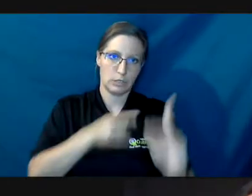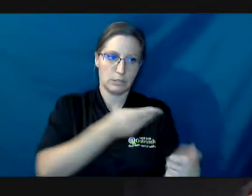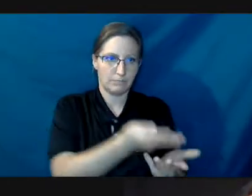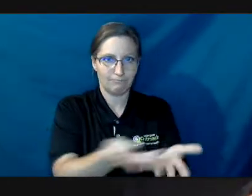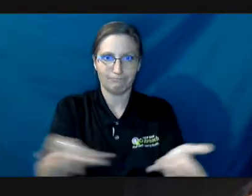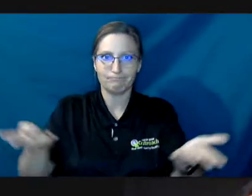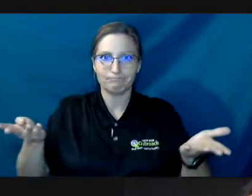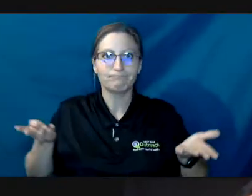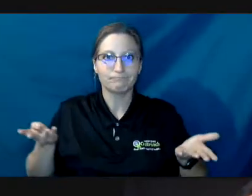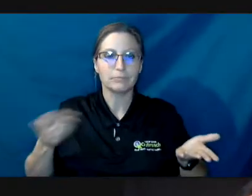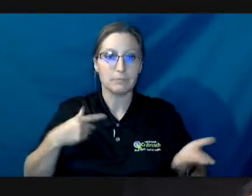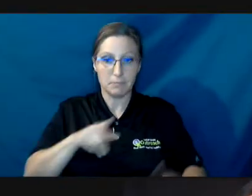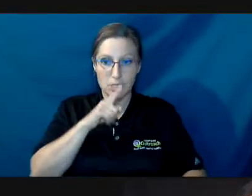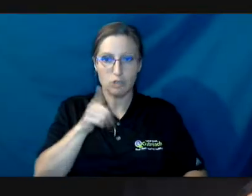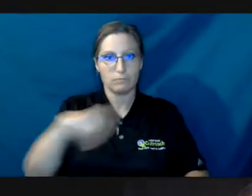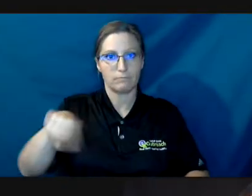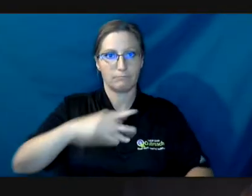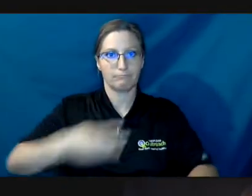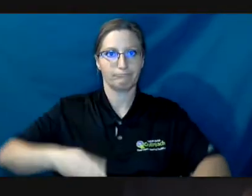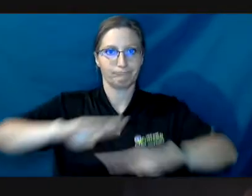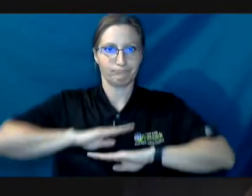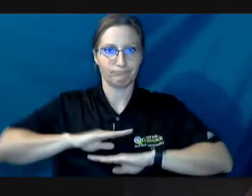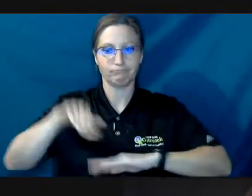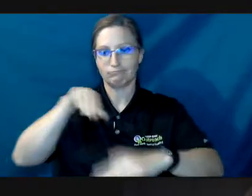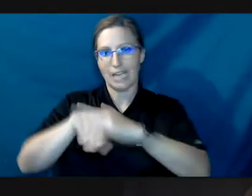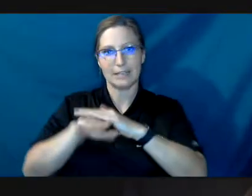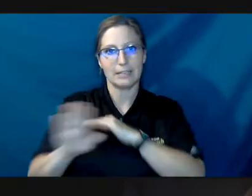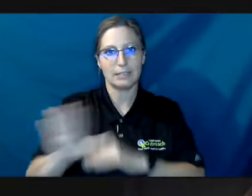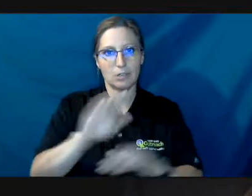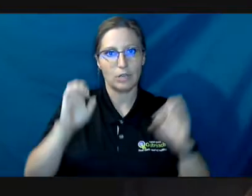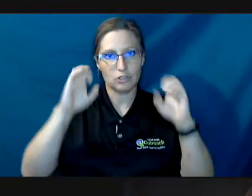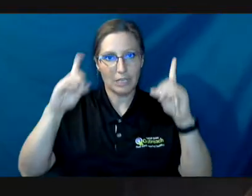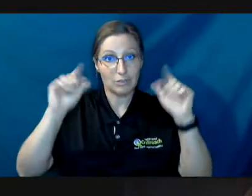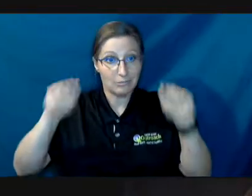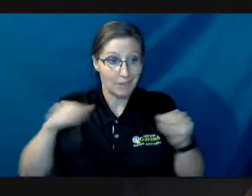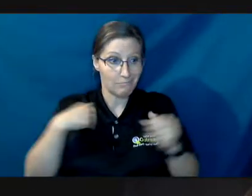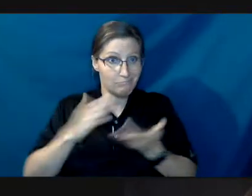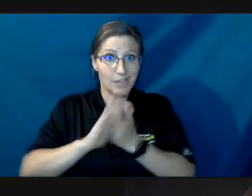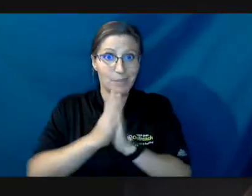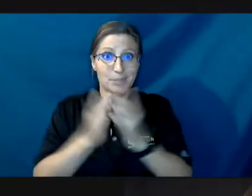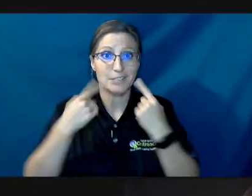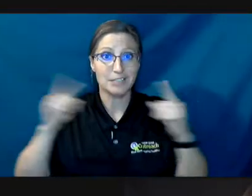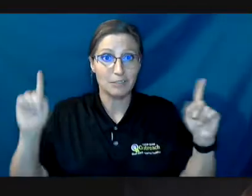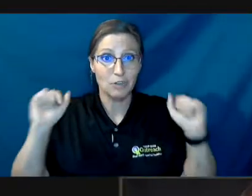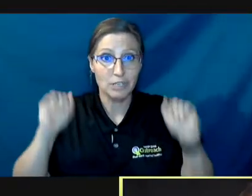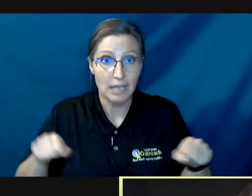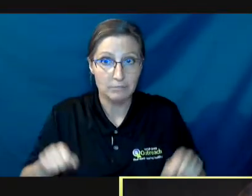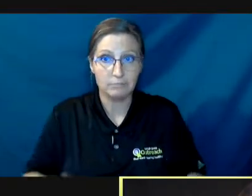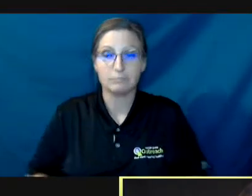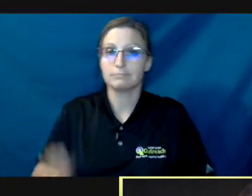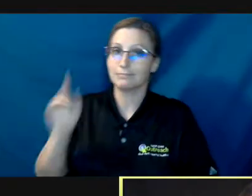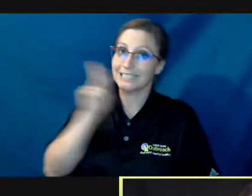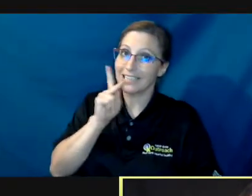everything that they need in order to access their education and be successful. (Keith) And the quality services.